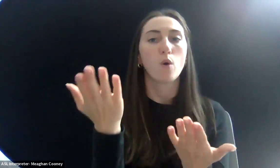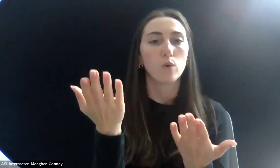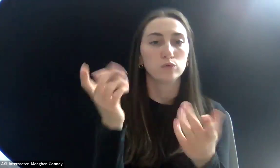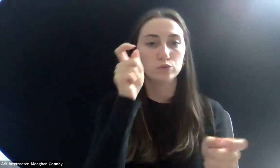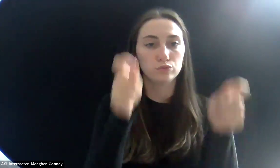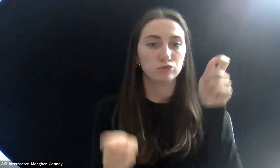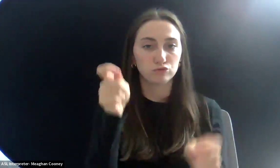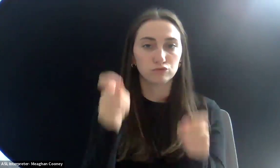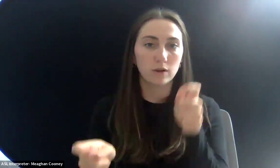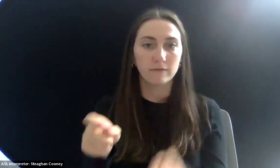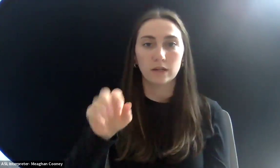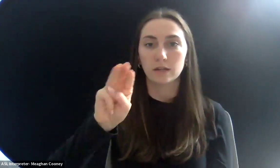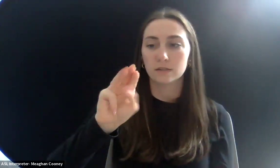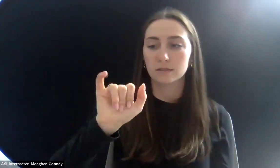commitments are expressed.